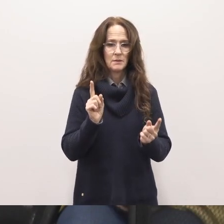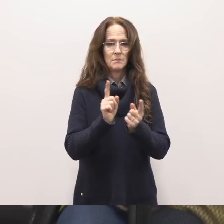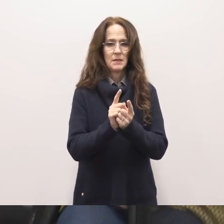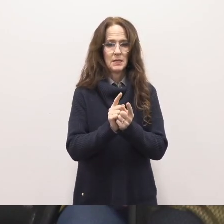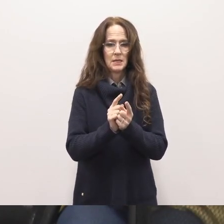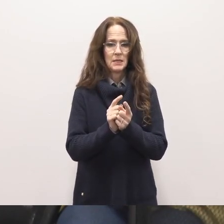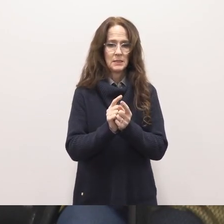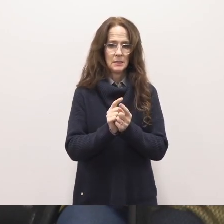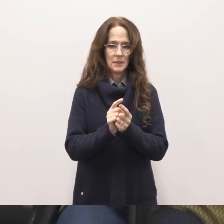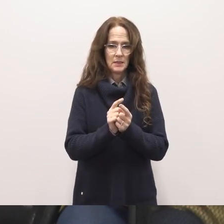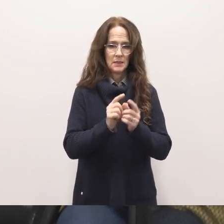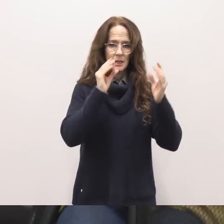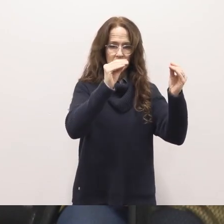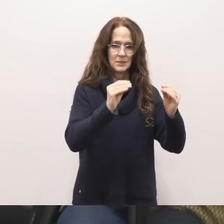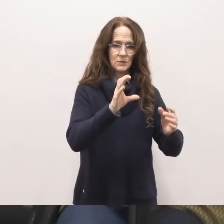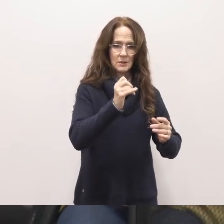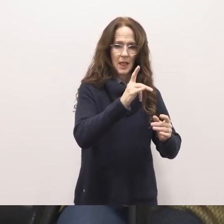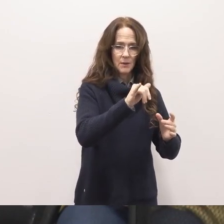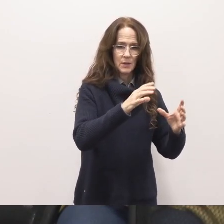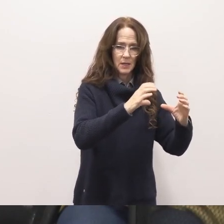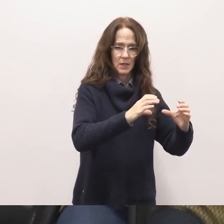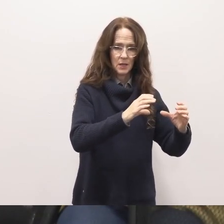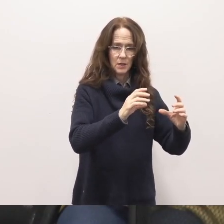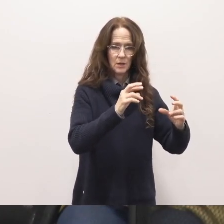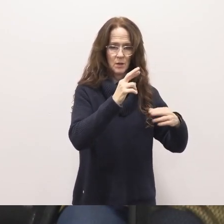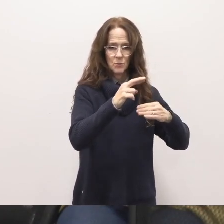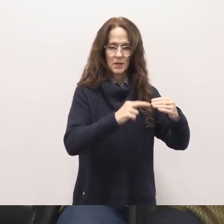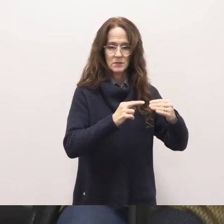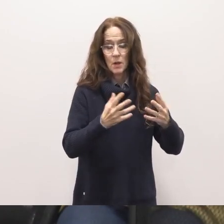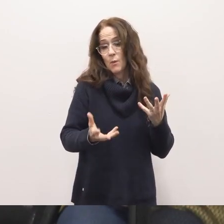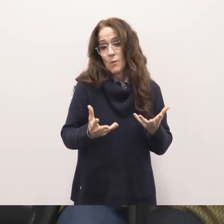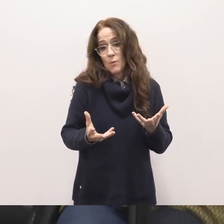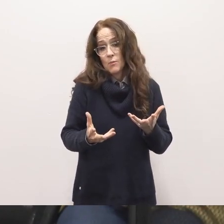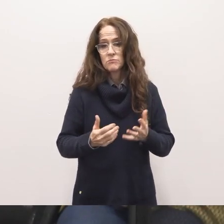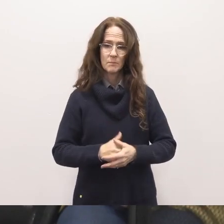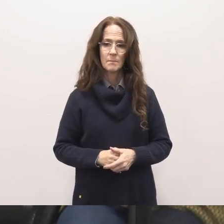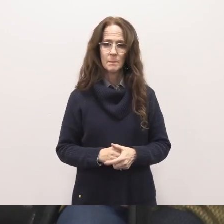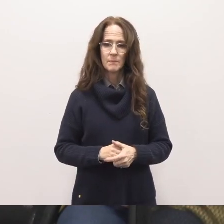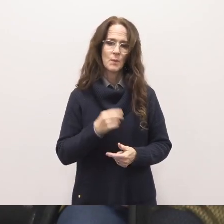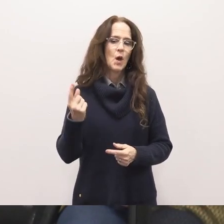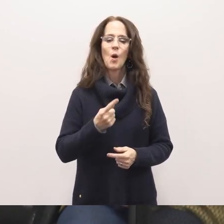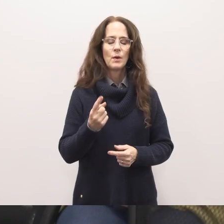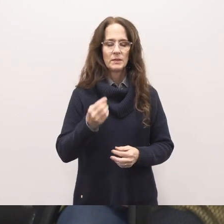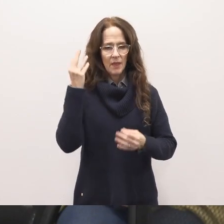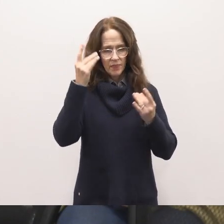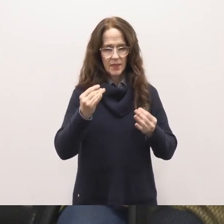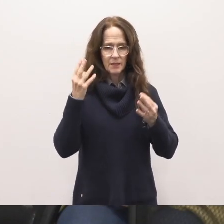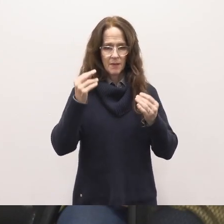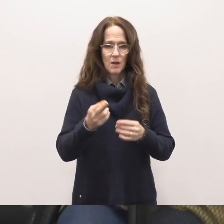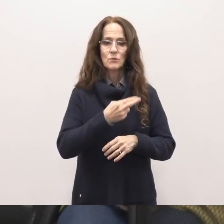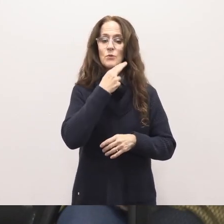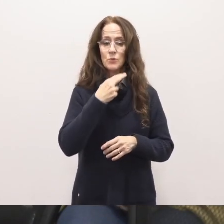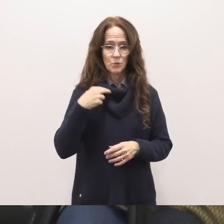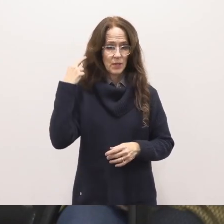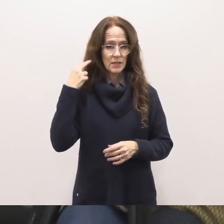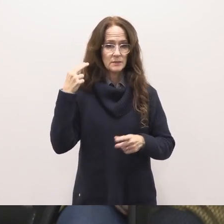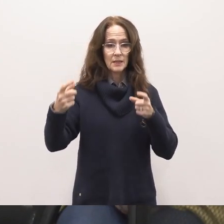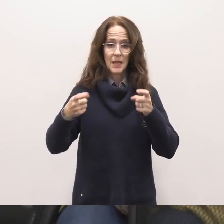their teacher salary ratio, something like that. So, we always have to think about risk and control